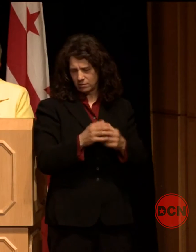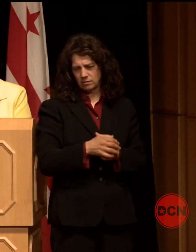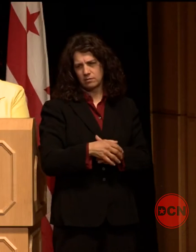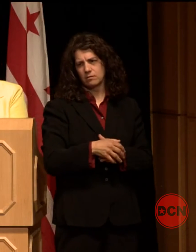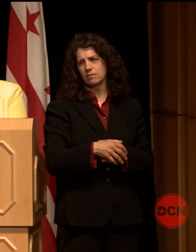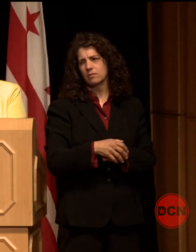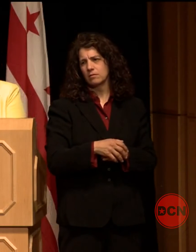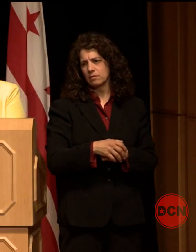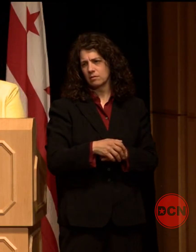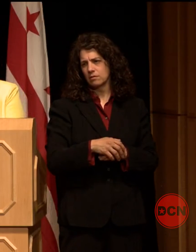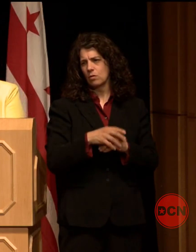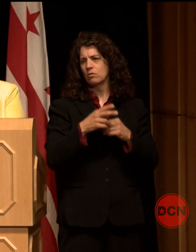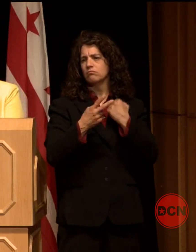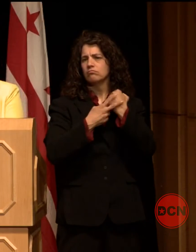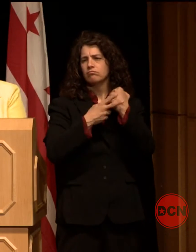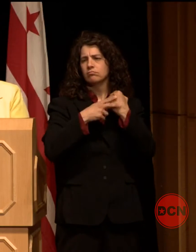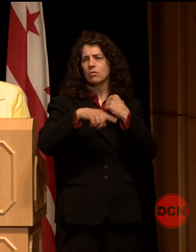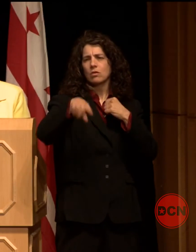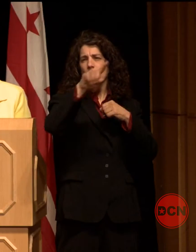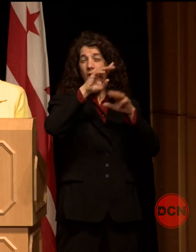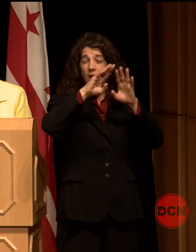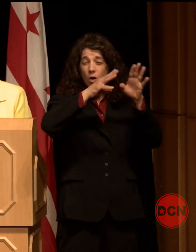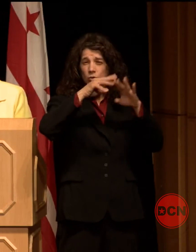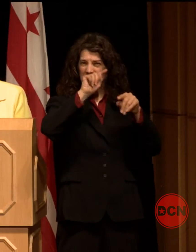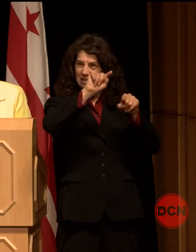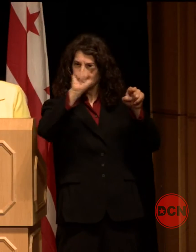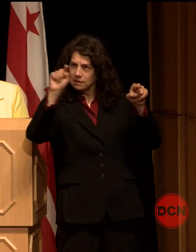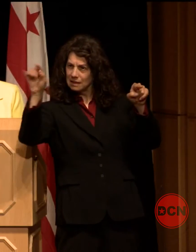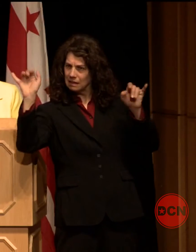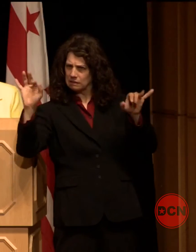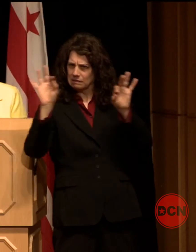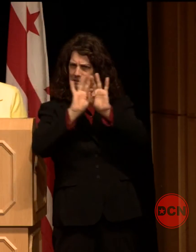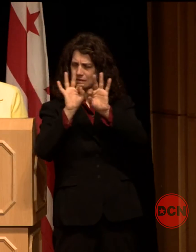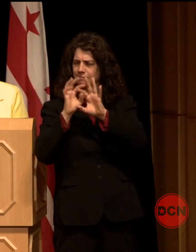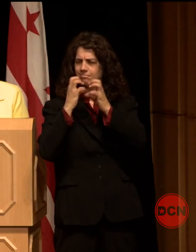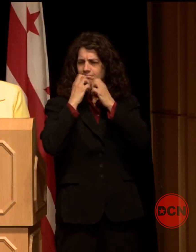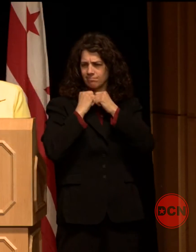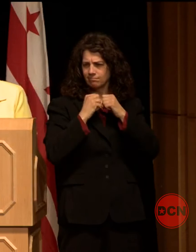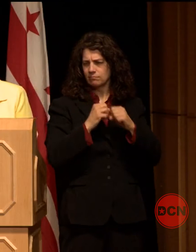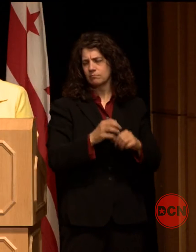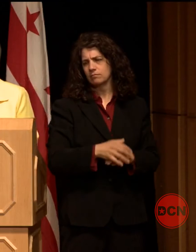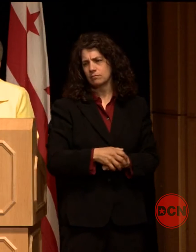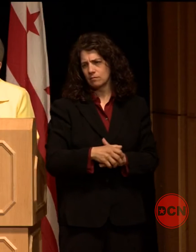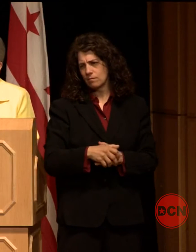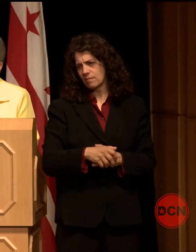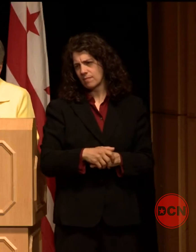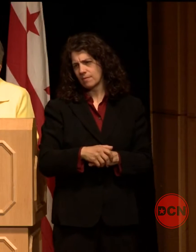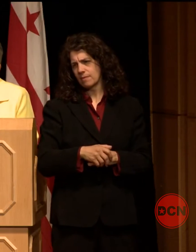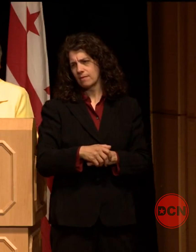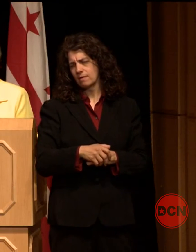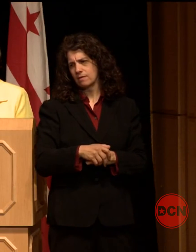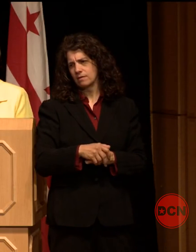WE ARE AGGRESSIVELY MOVING TOWARDS -- FORWARD ON THE STRIKE FORCE ACTION PLAN SO THAT OUR RESIDENTS DO NOT LOSE HOUSING